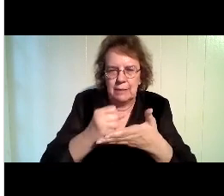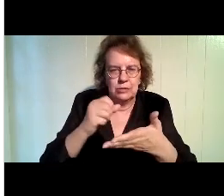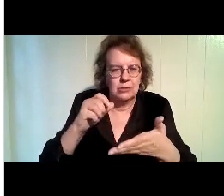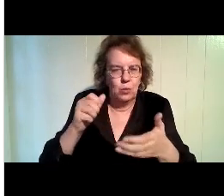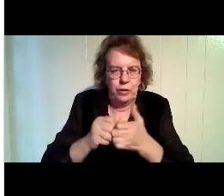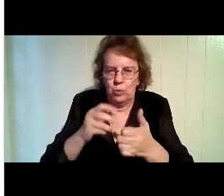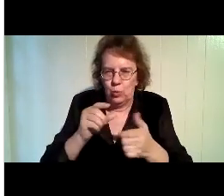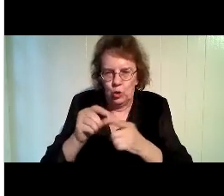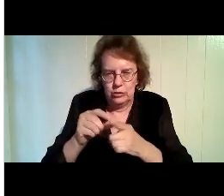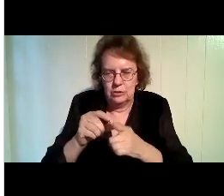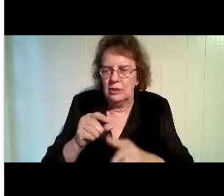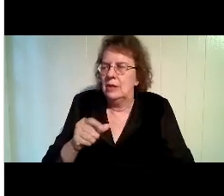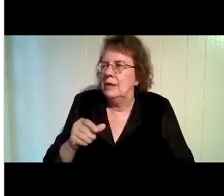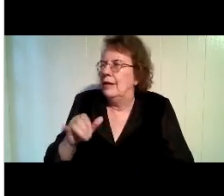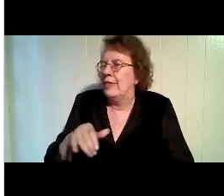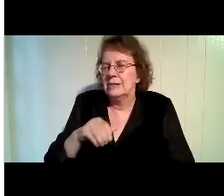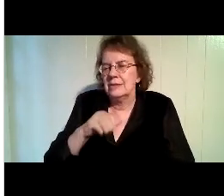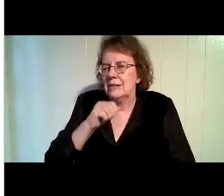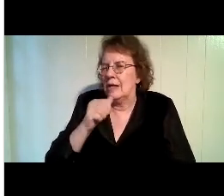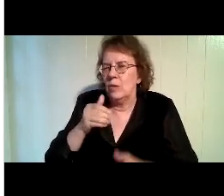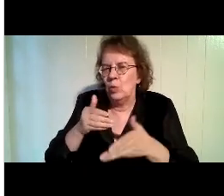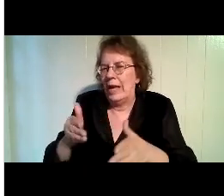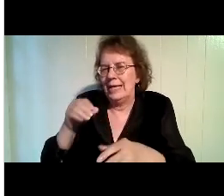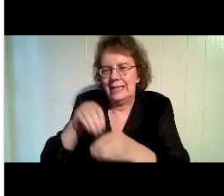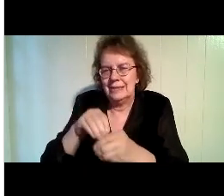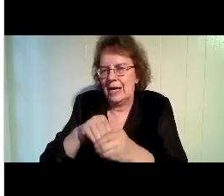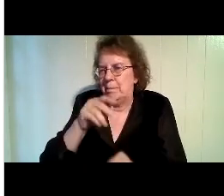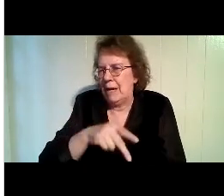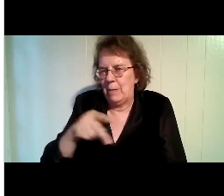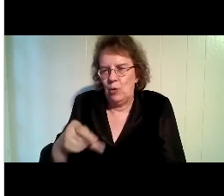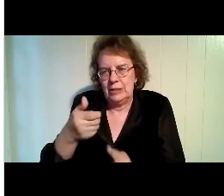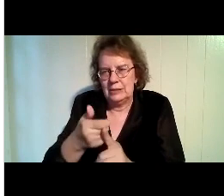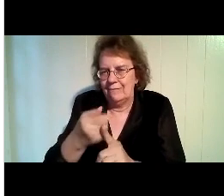question, so there isn't a way actually inside a PowerPoint itself for it to automatically